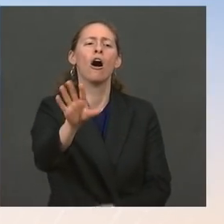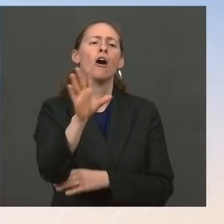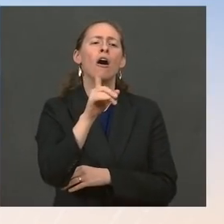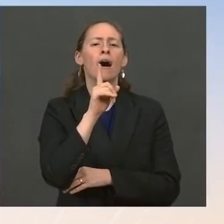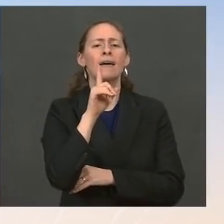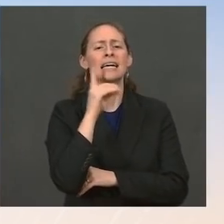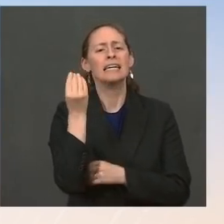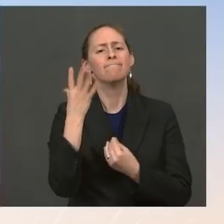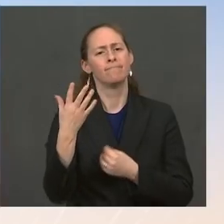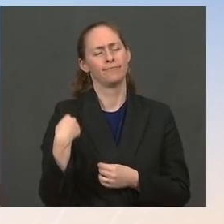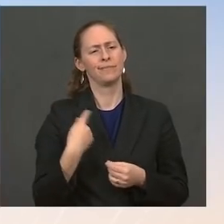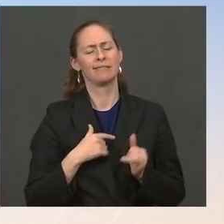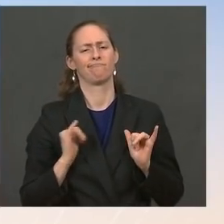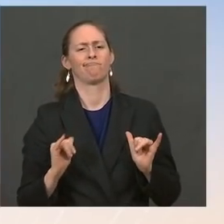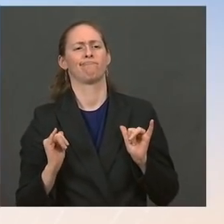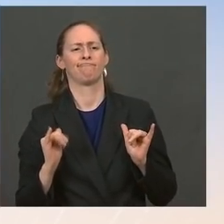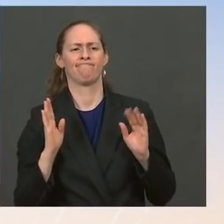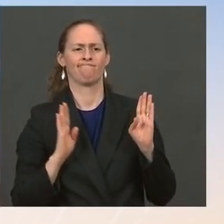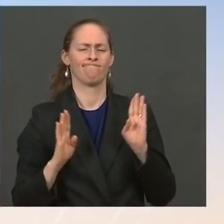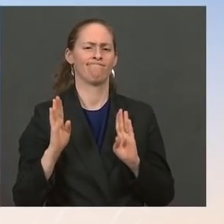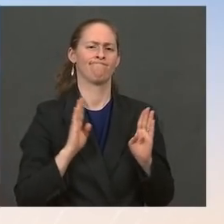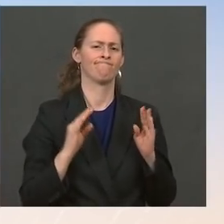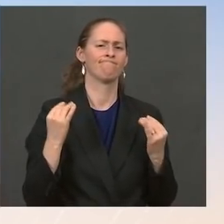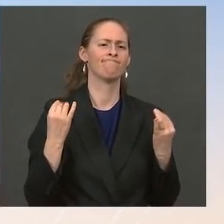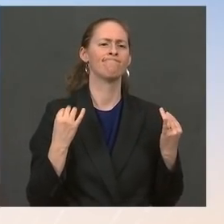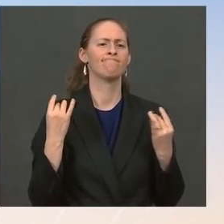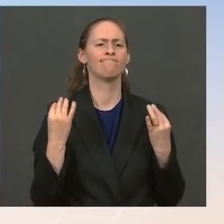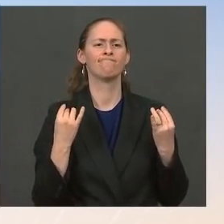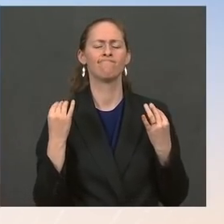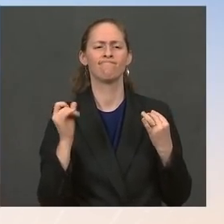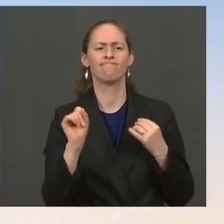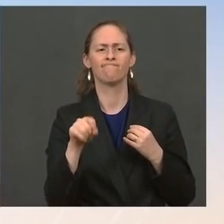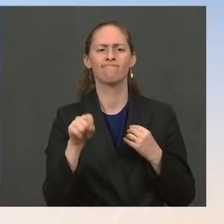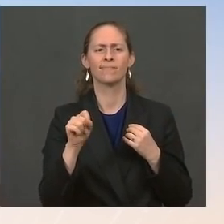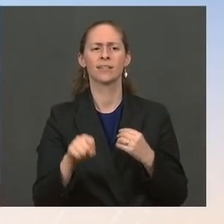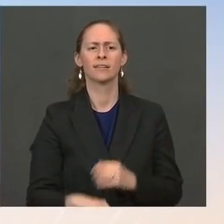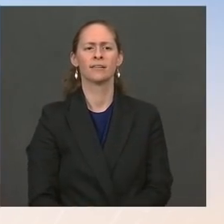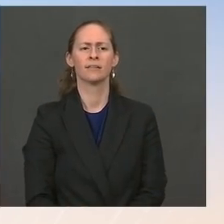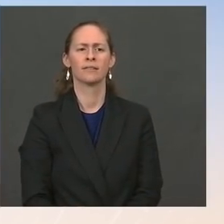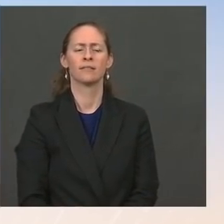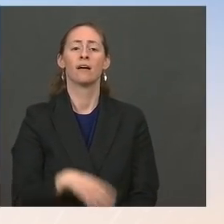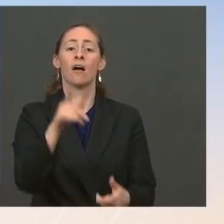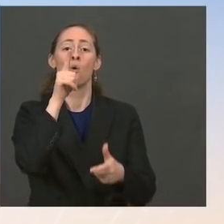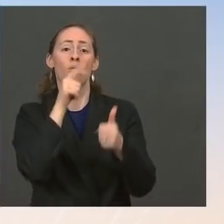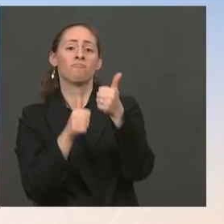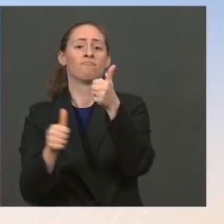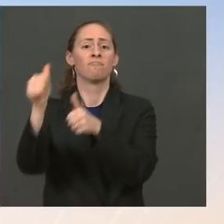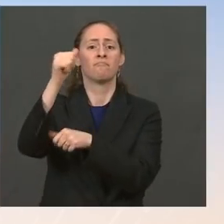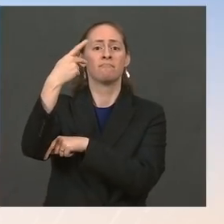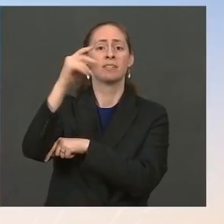by the early reporting on Postmaster General DeJoy's potential financial conflicts of interest and take serious issues with the job